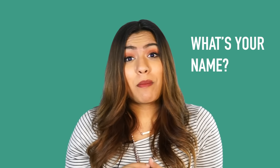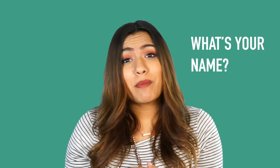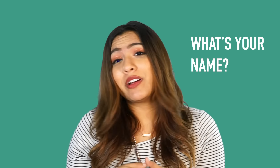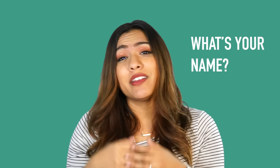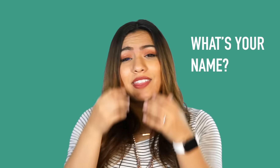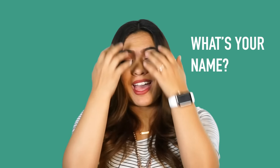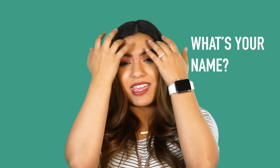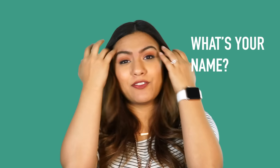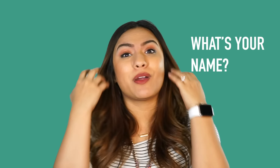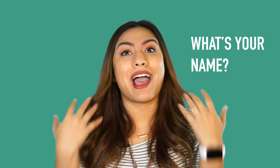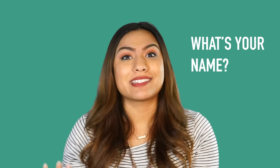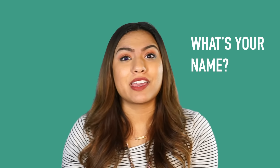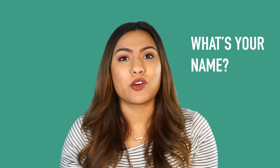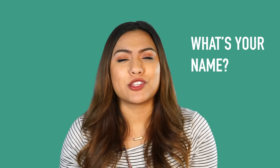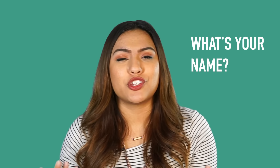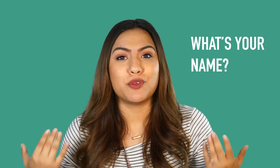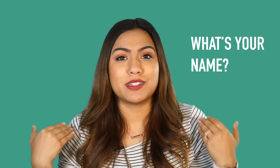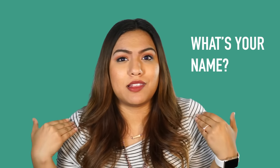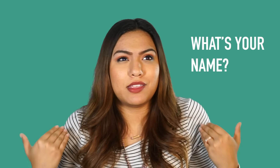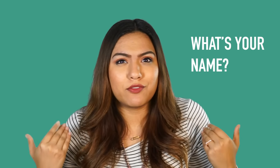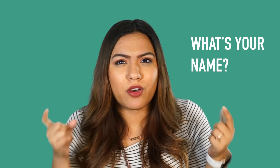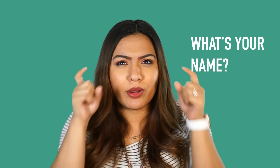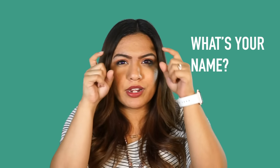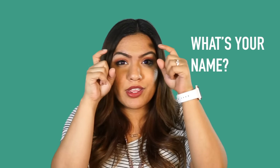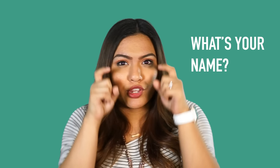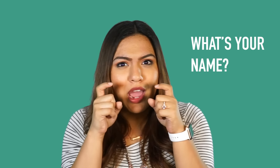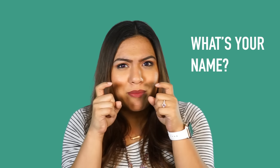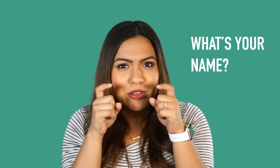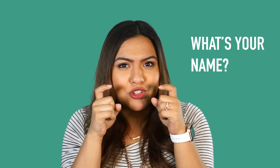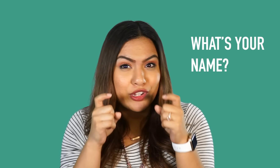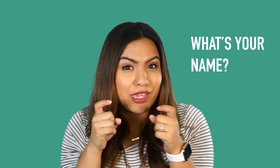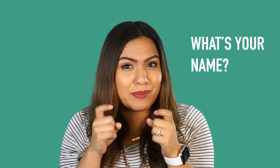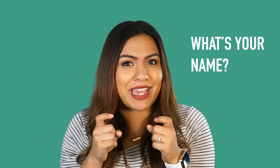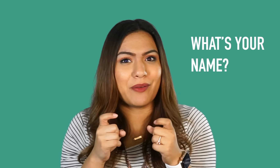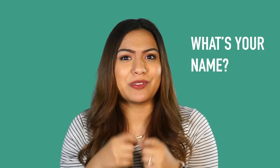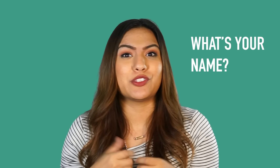Remember, that if you're asking a question, you want to lean forward, your eyebrows should come down